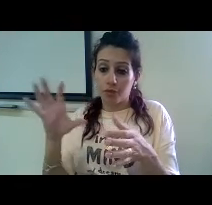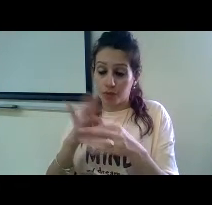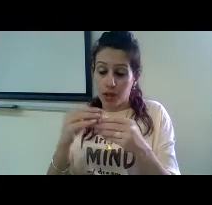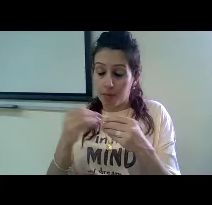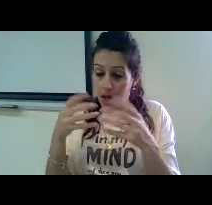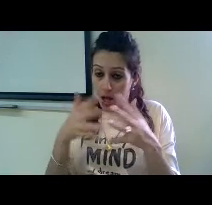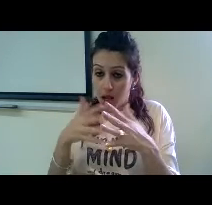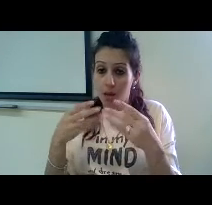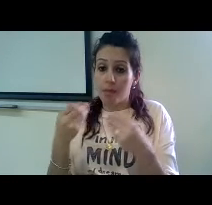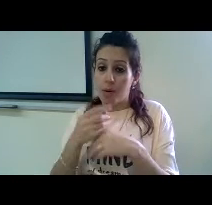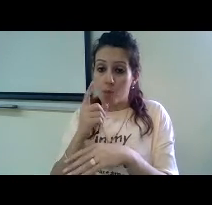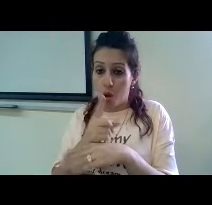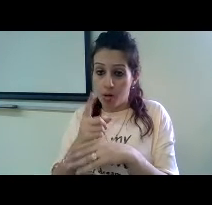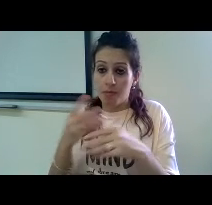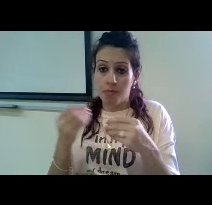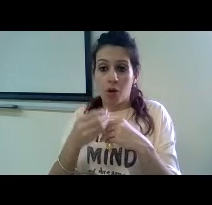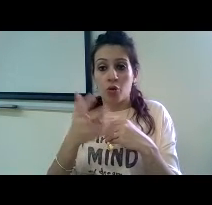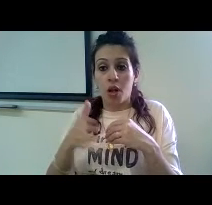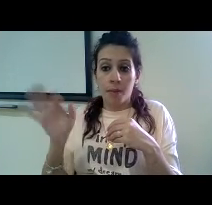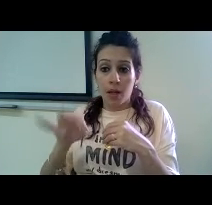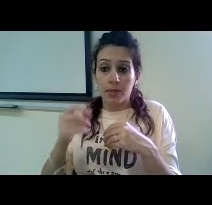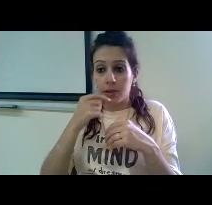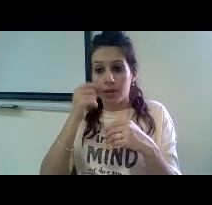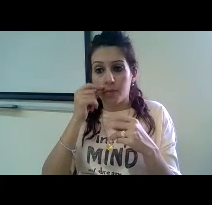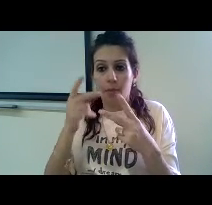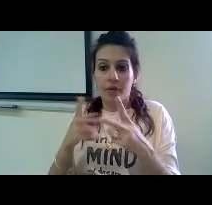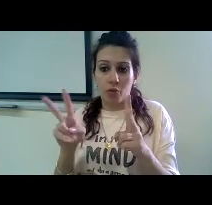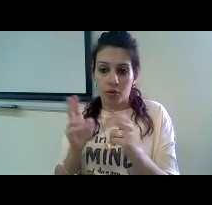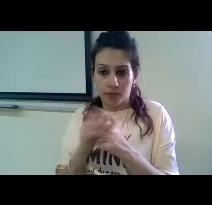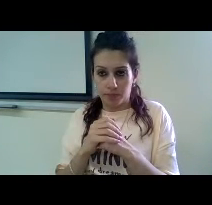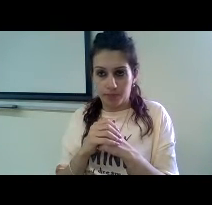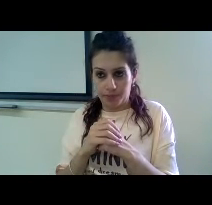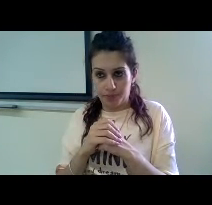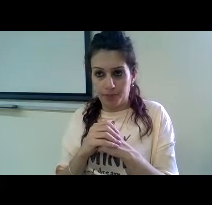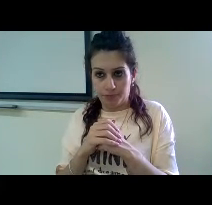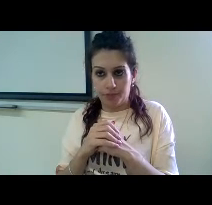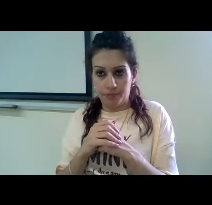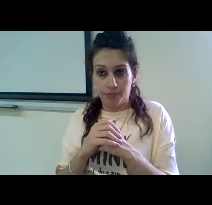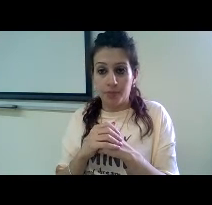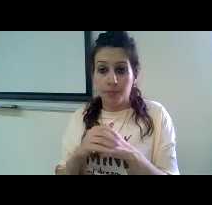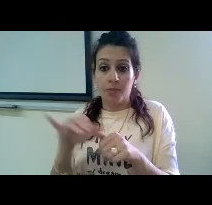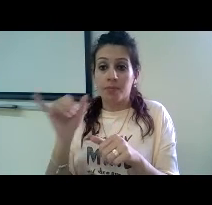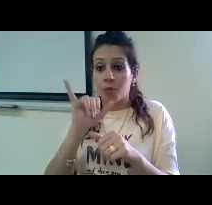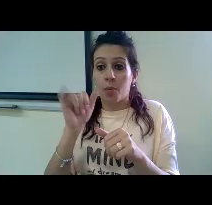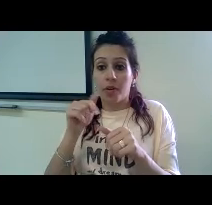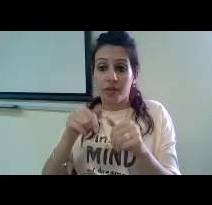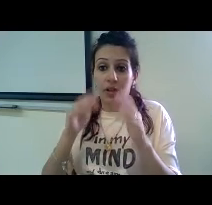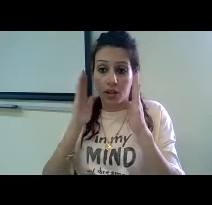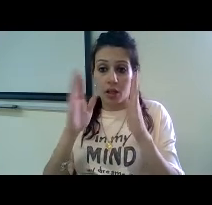problem solving and decision making. Of their children's learning.